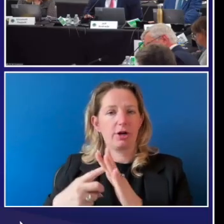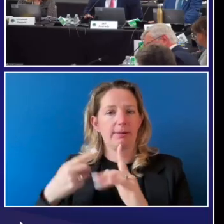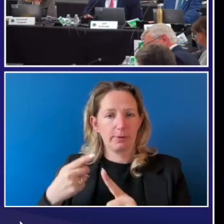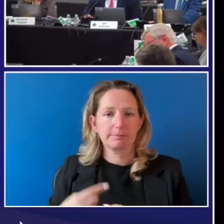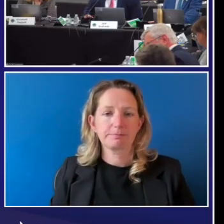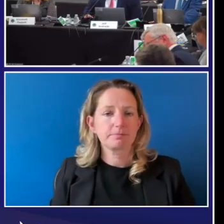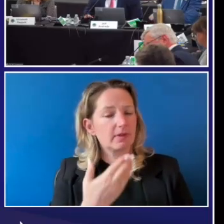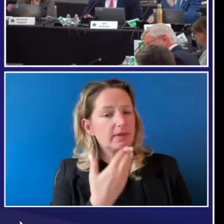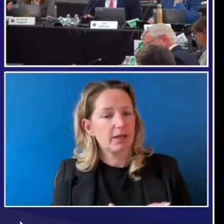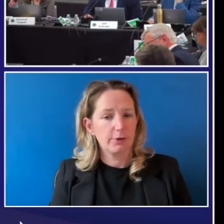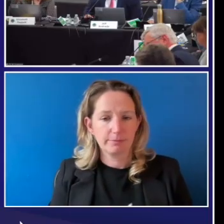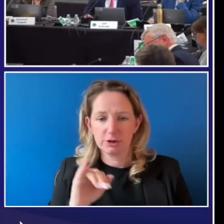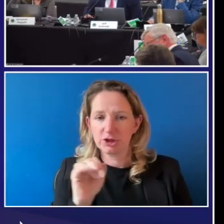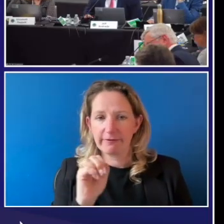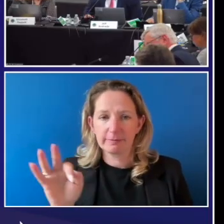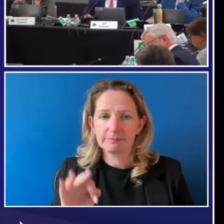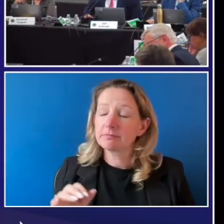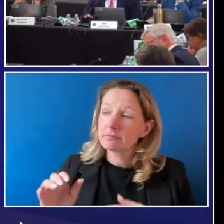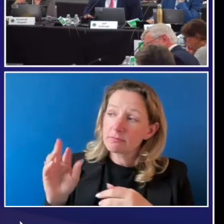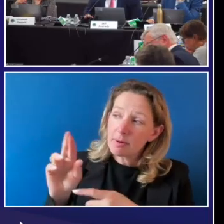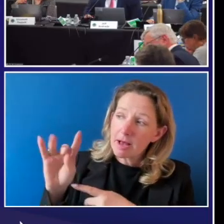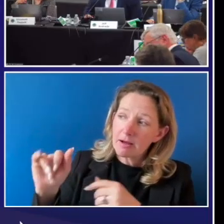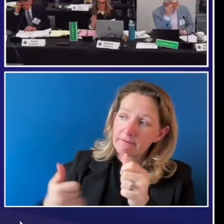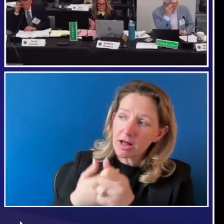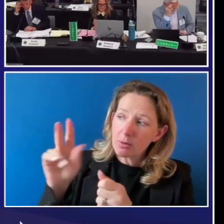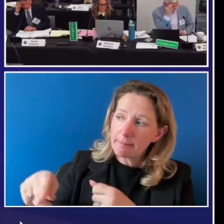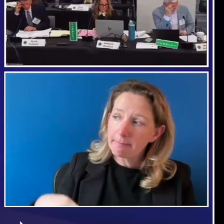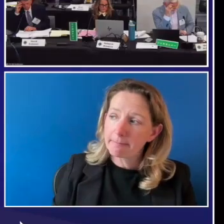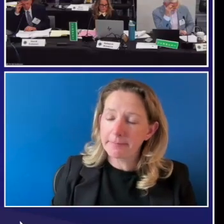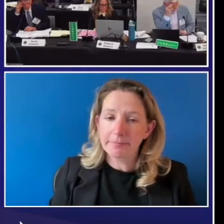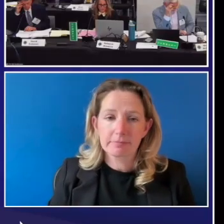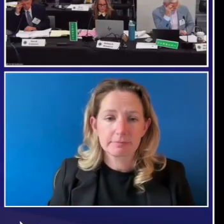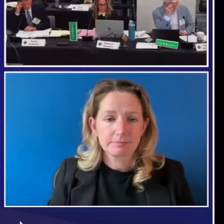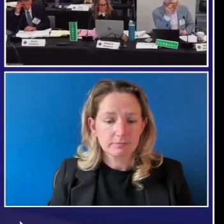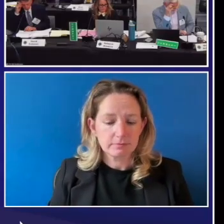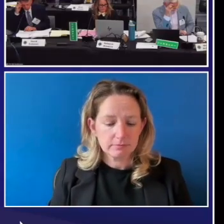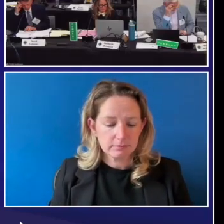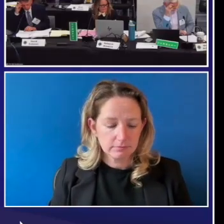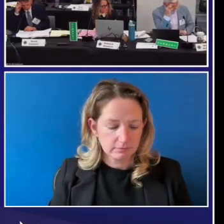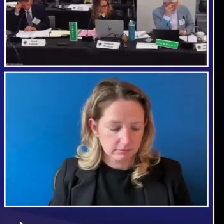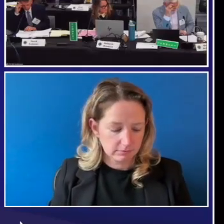Thank you, Jeff. Hello, Rebecca. Yeah, I'm curious, Chef. Like, is, is the way to reference this statute